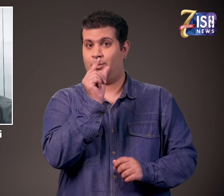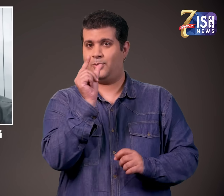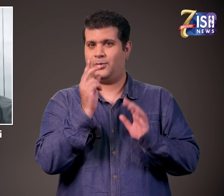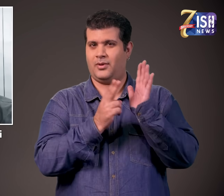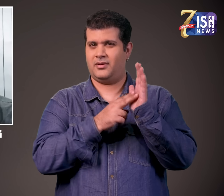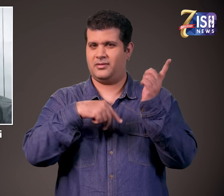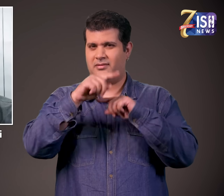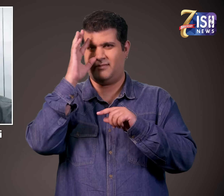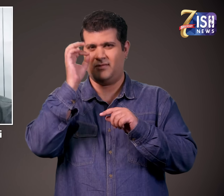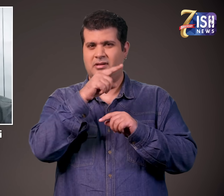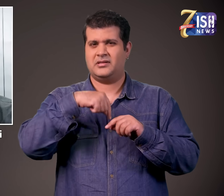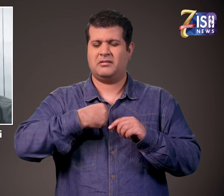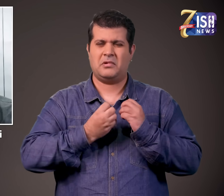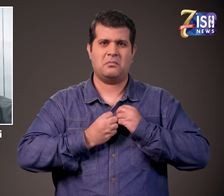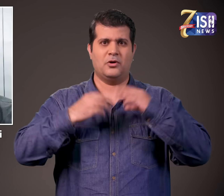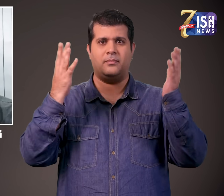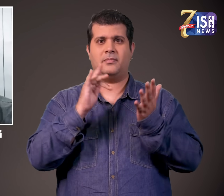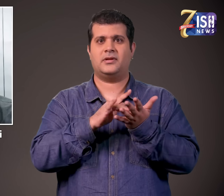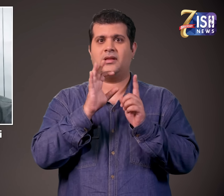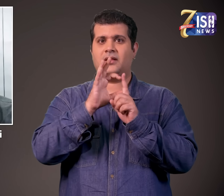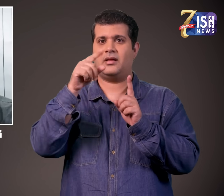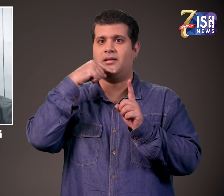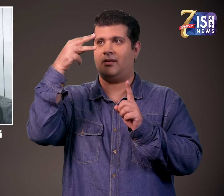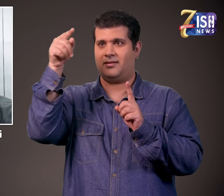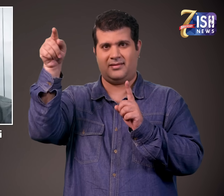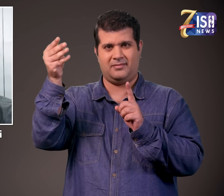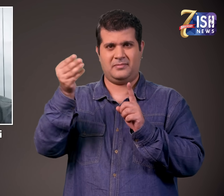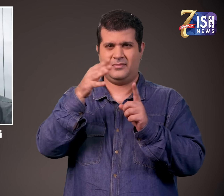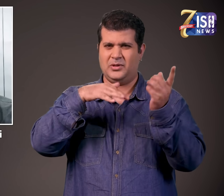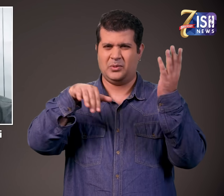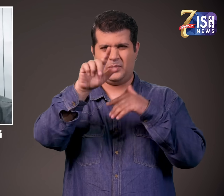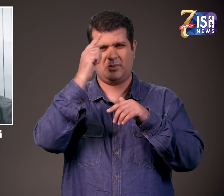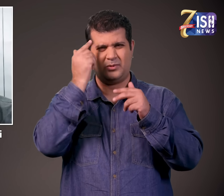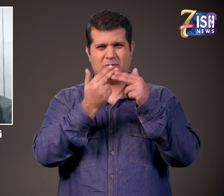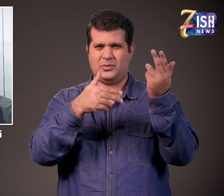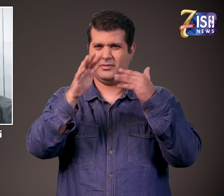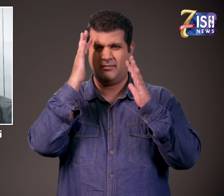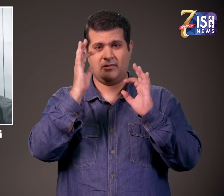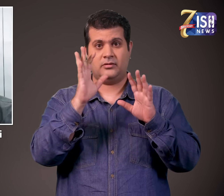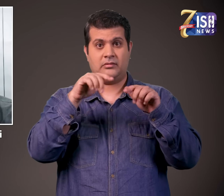You are aware Dr. Nabi was the suicide bomber of the blast near Delhi’s Red Fort.